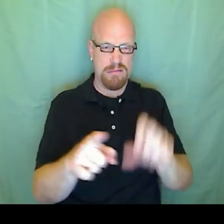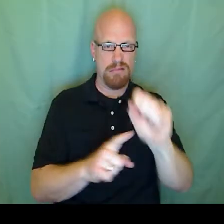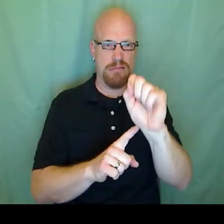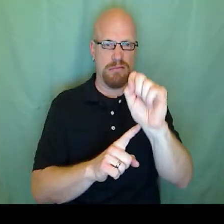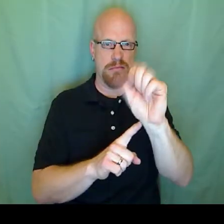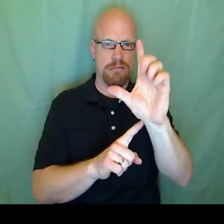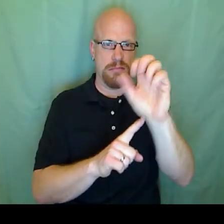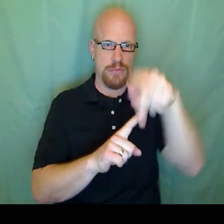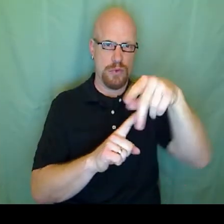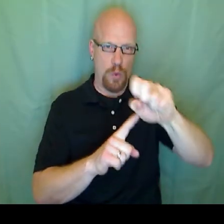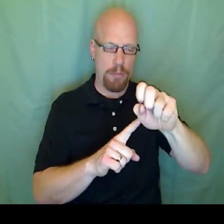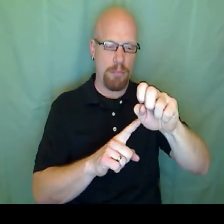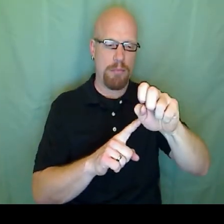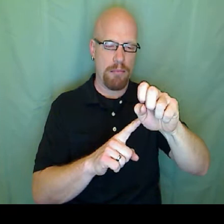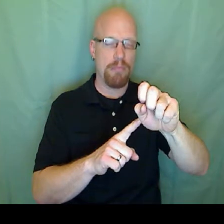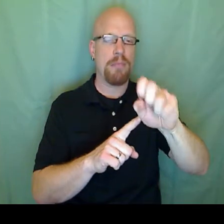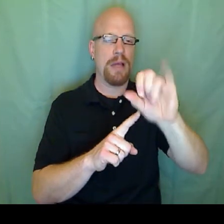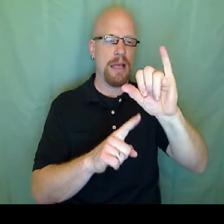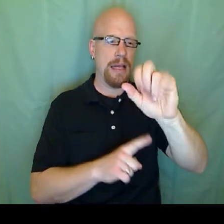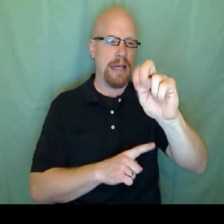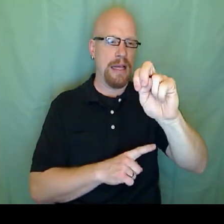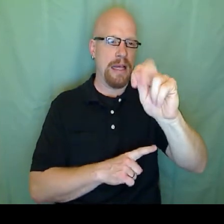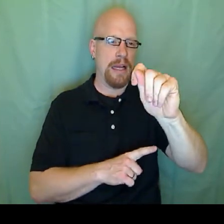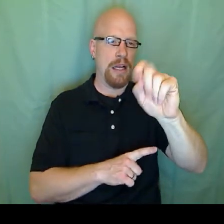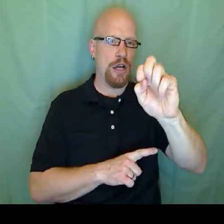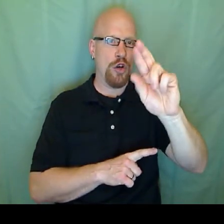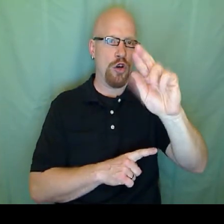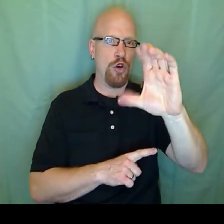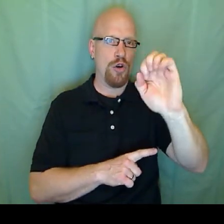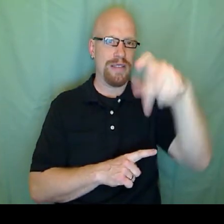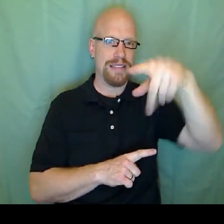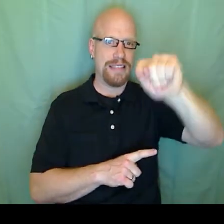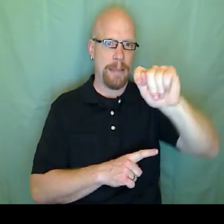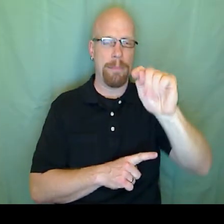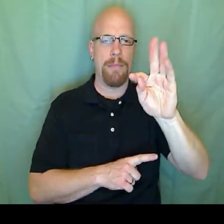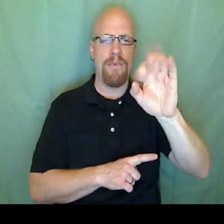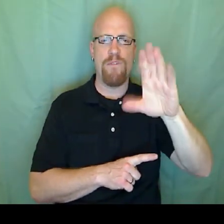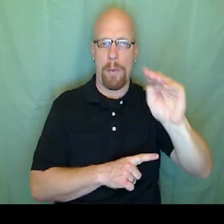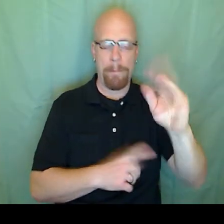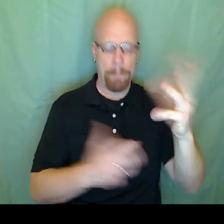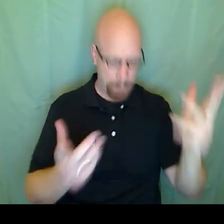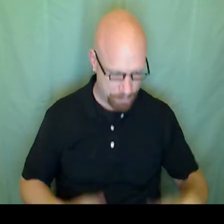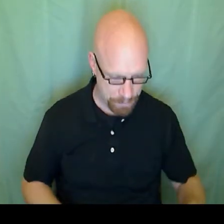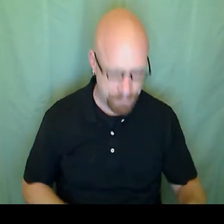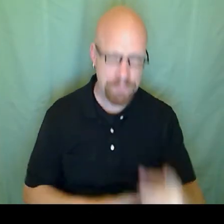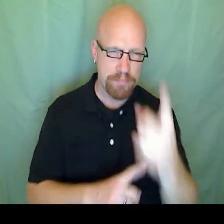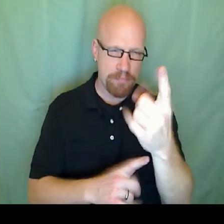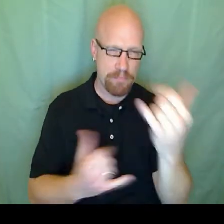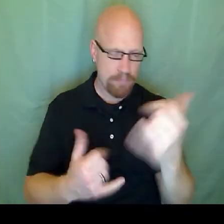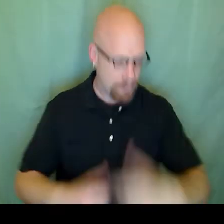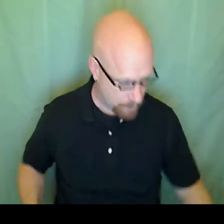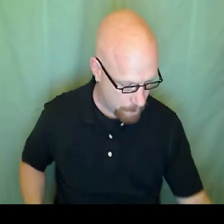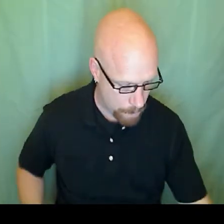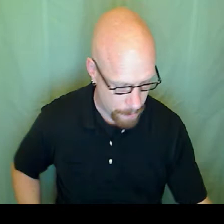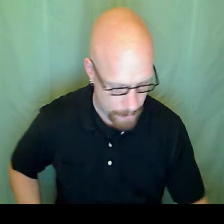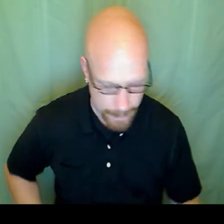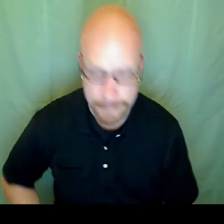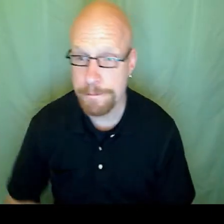or change how they look and put them into slope intercept form so we can graph our lines. I'll do that now.